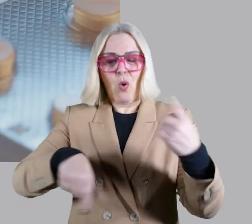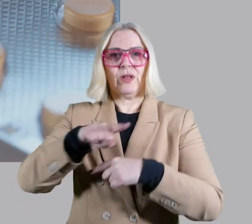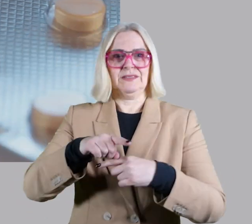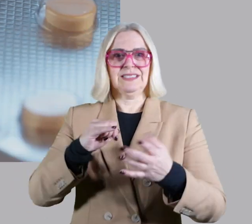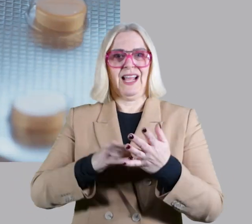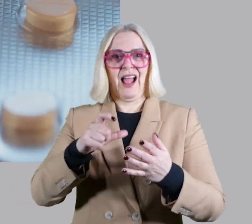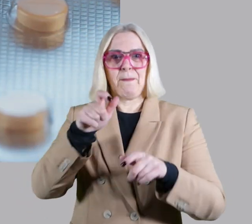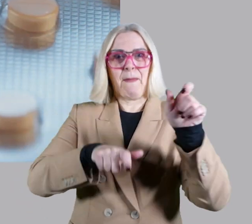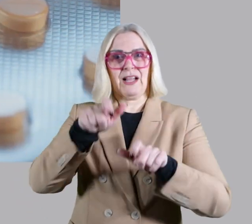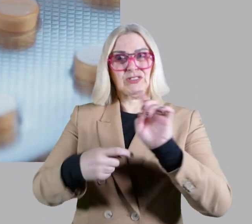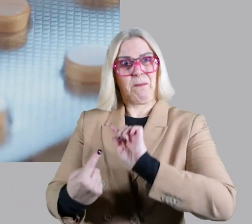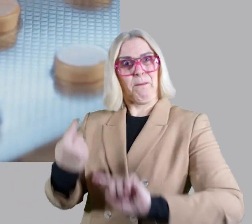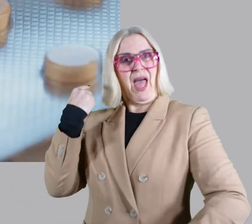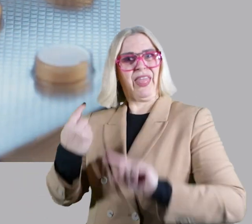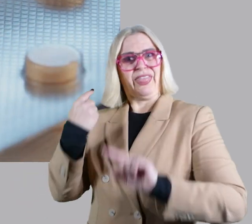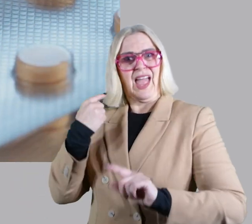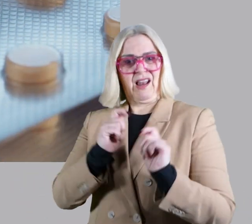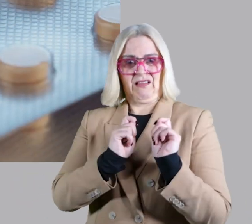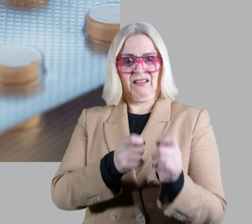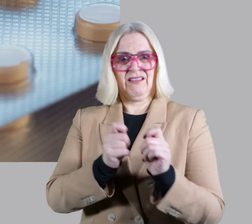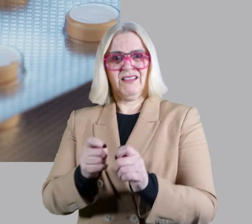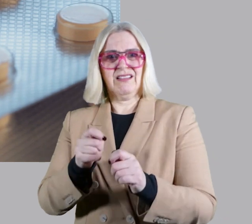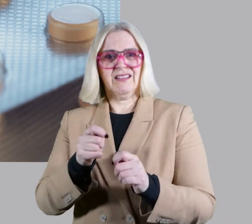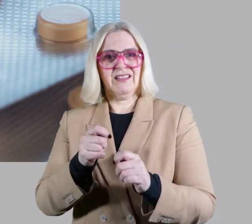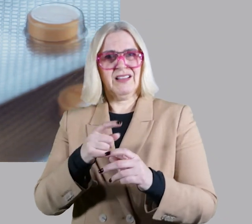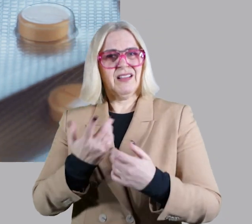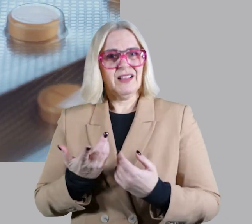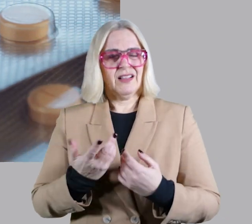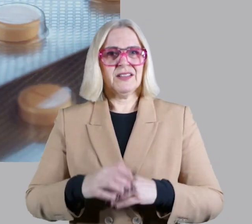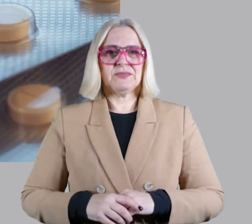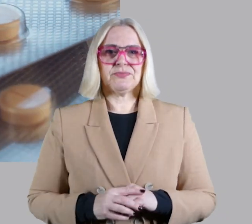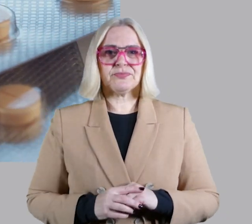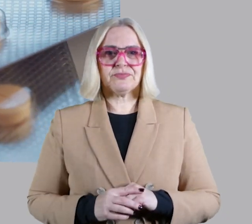That was the only thing available for sickle cell patients in those days.